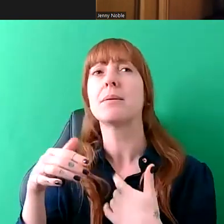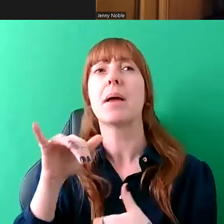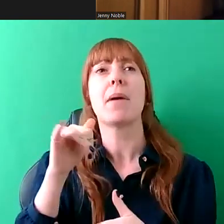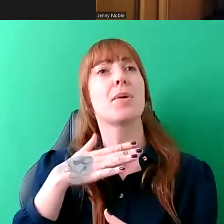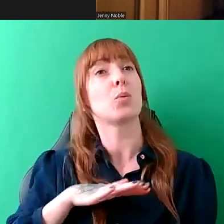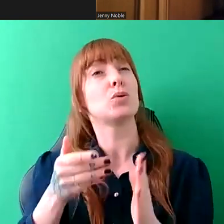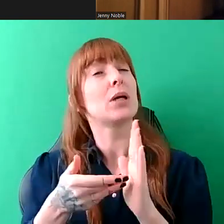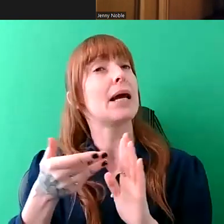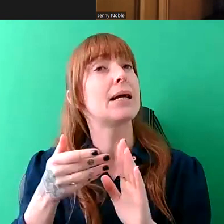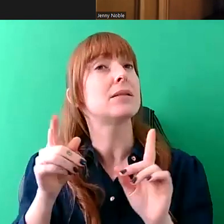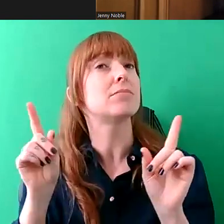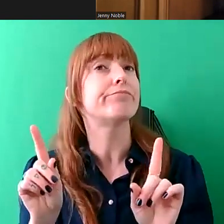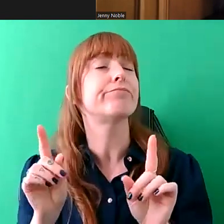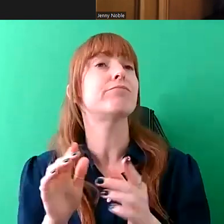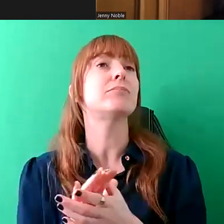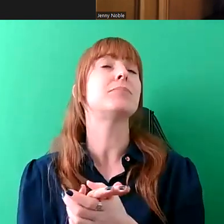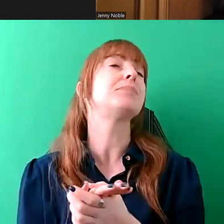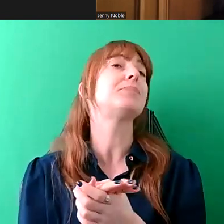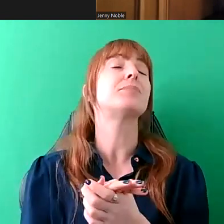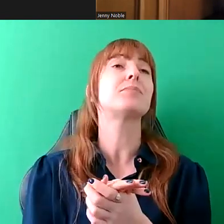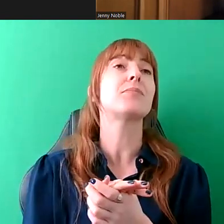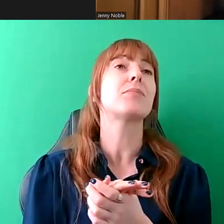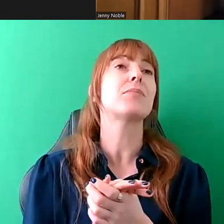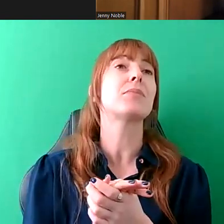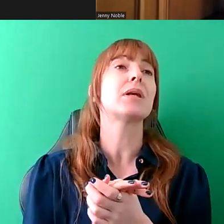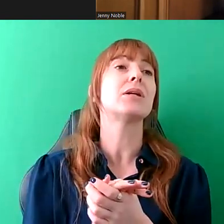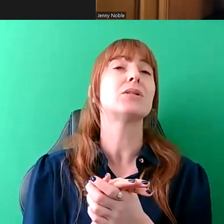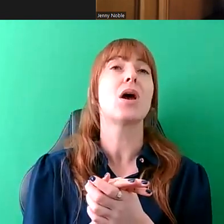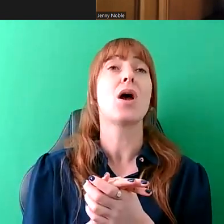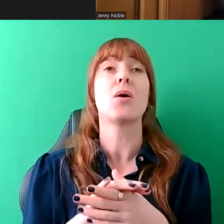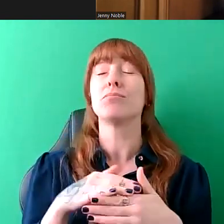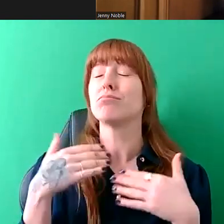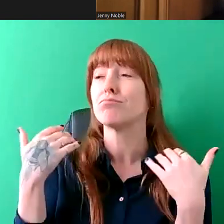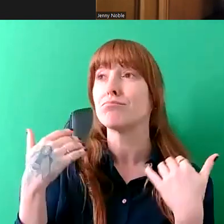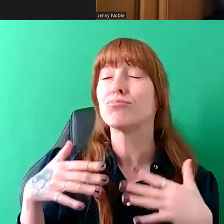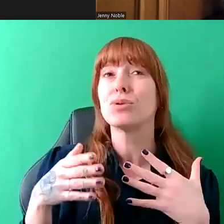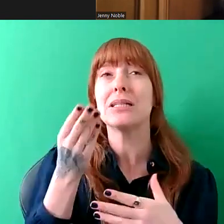it's about saying how brilliant it is to hear about your collections and do you have a favourite